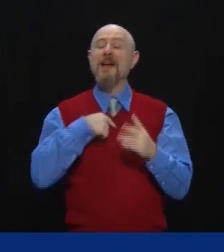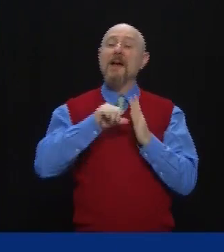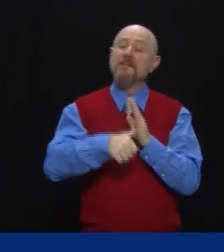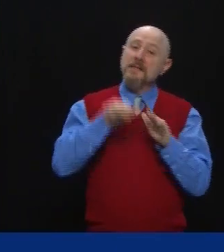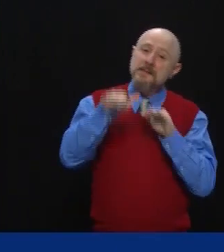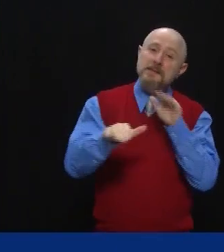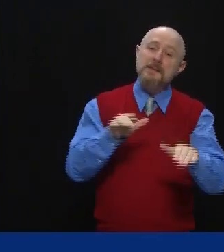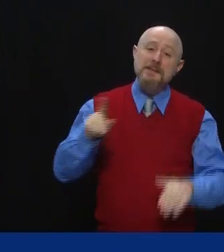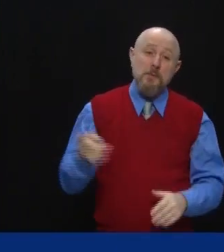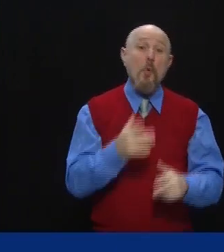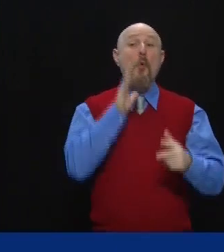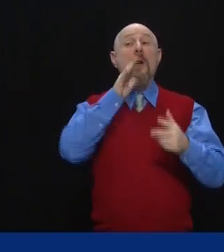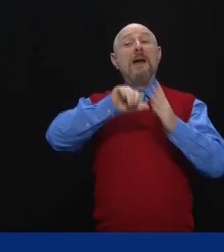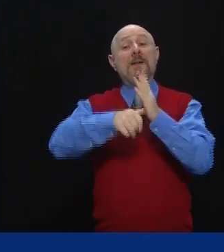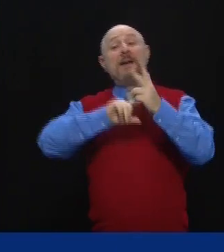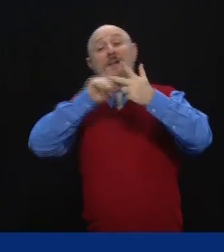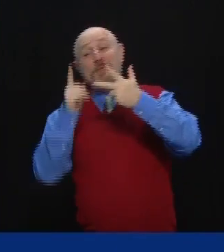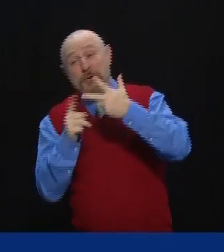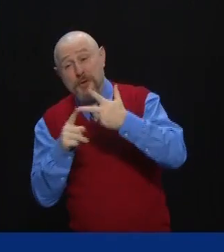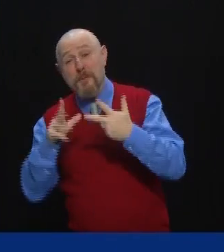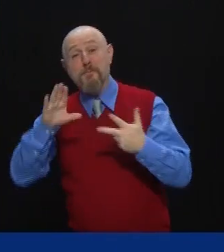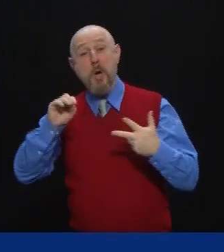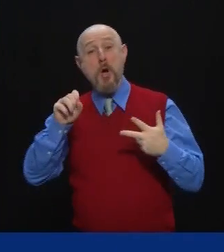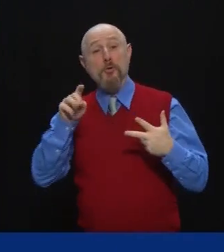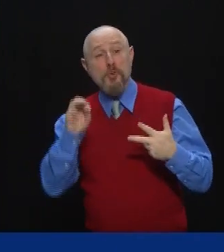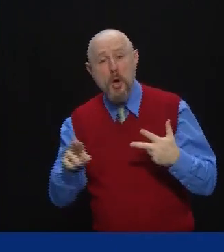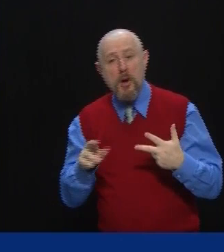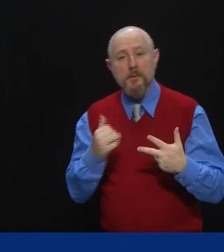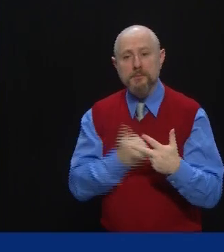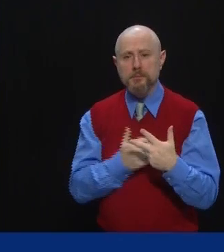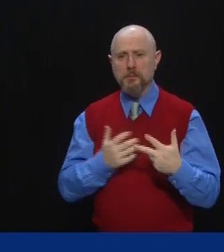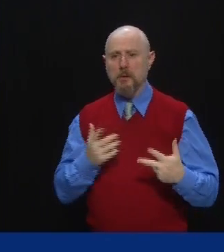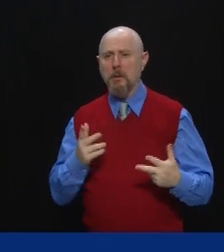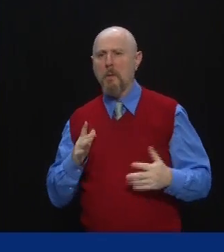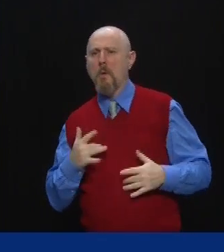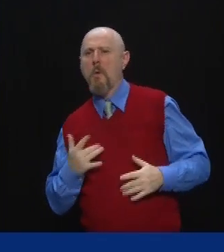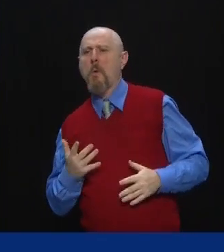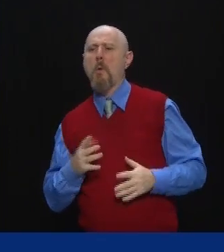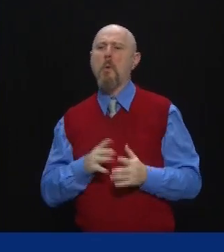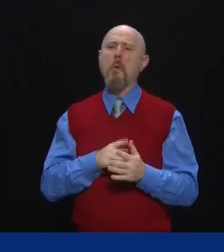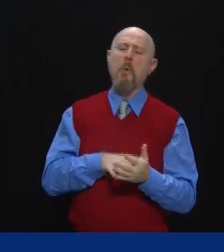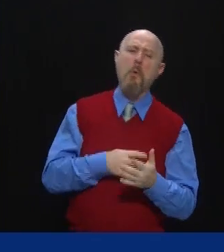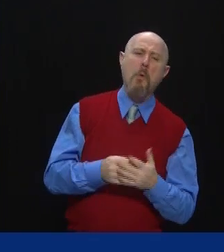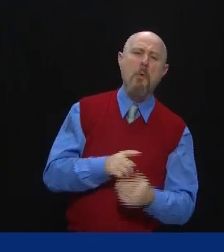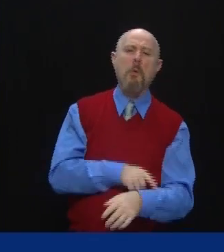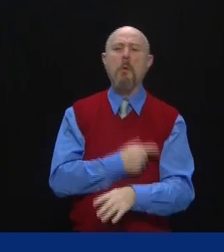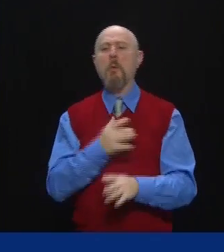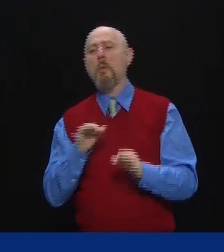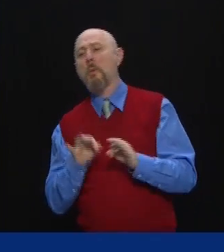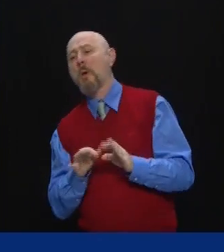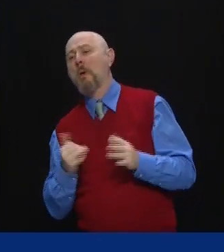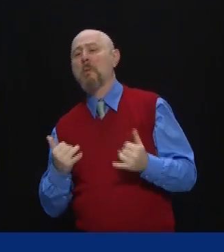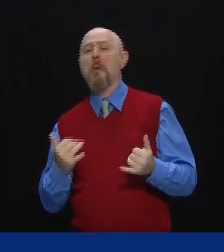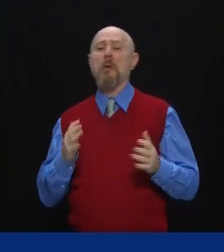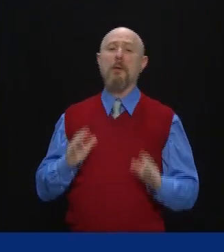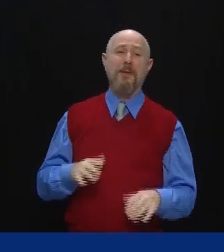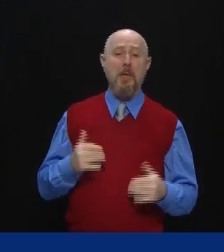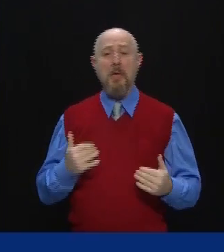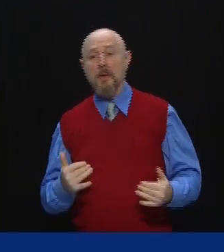FIRST DOSE AND EVEN A SECOND DOSE. THAT'S WHY WE'RE GOING TO CONTINUE FOCUSING ON BOOSTERS. SO ALSO THE BOOSTER SHOT. PEOPLE SAY, HOW LONG IS IT GOING